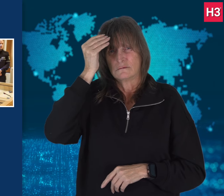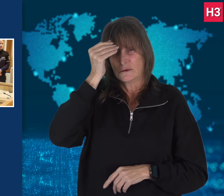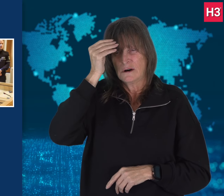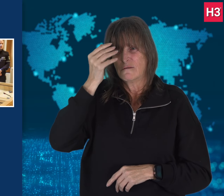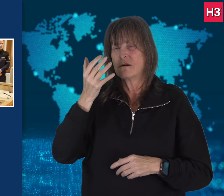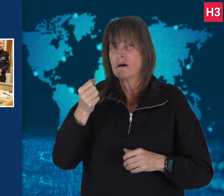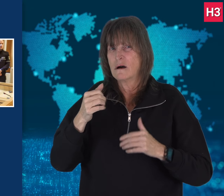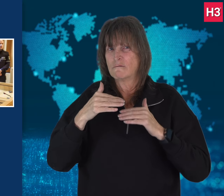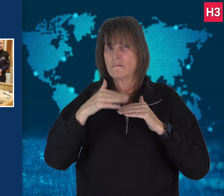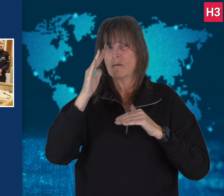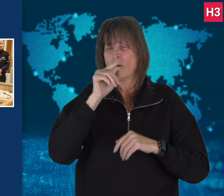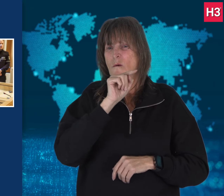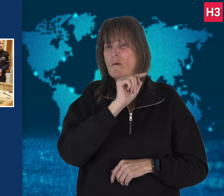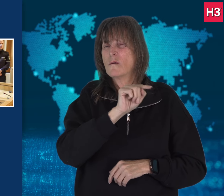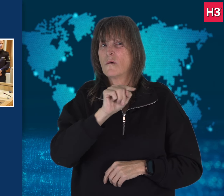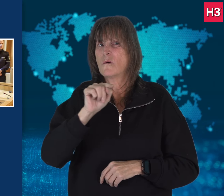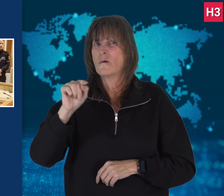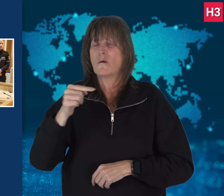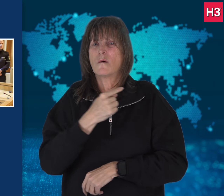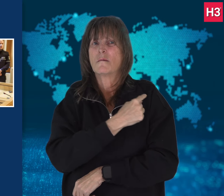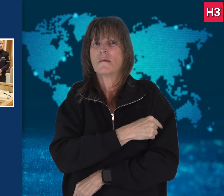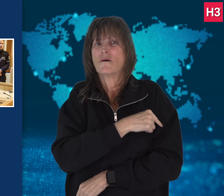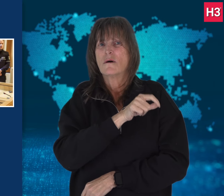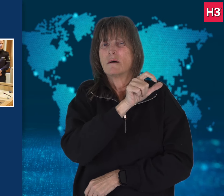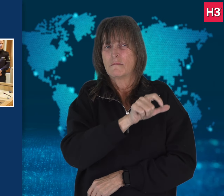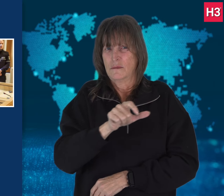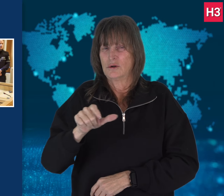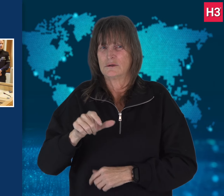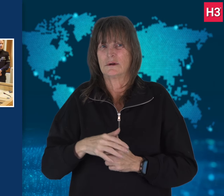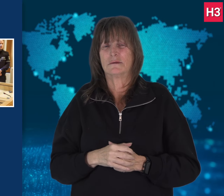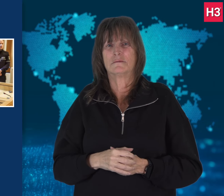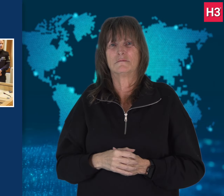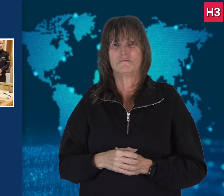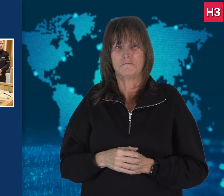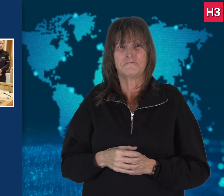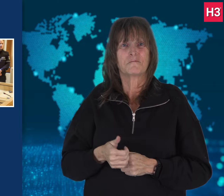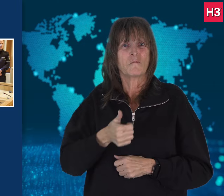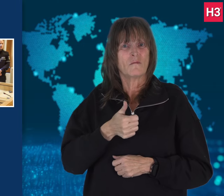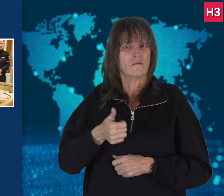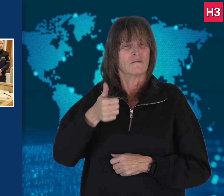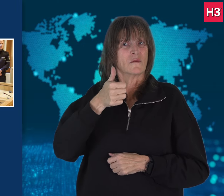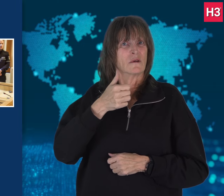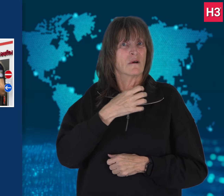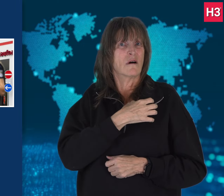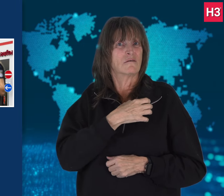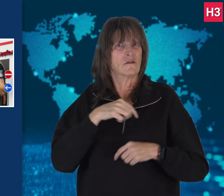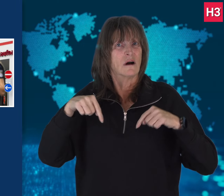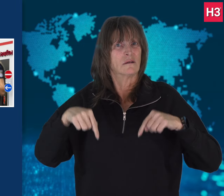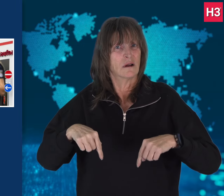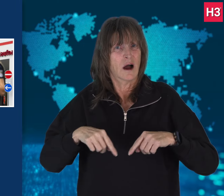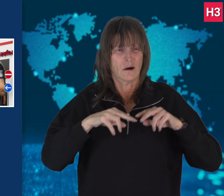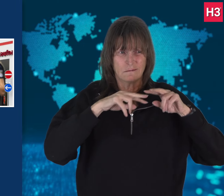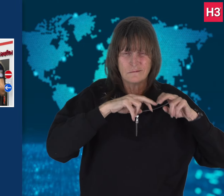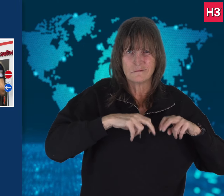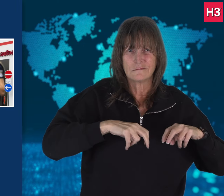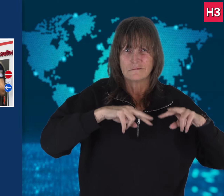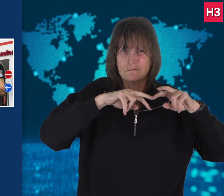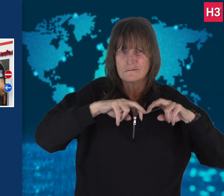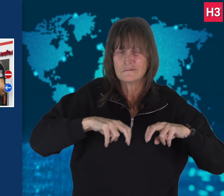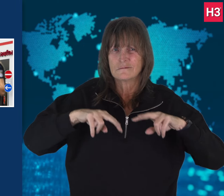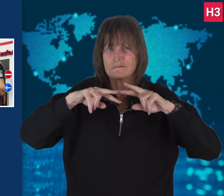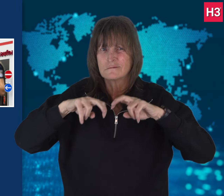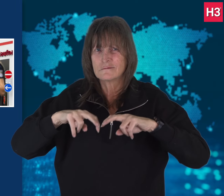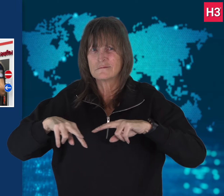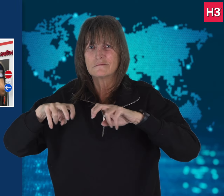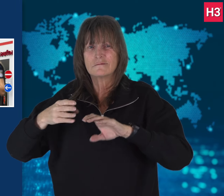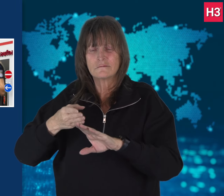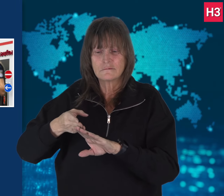Officers are now re-examining past medical cases to see if more deaths